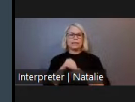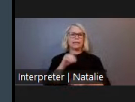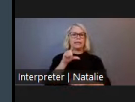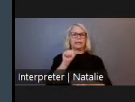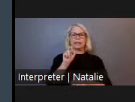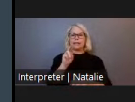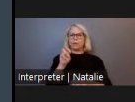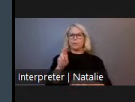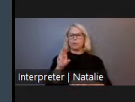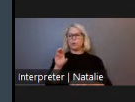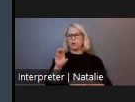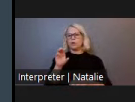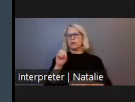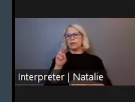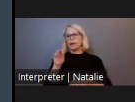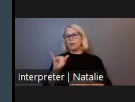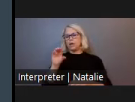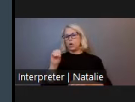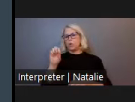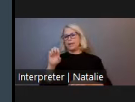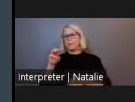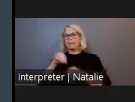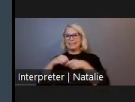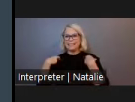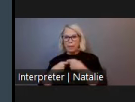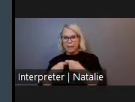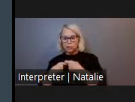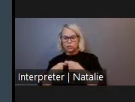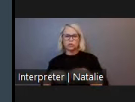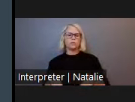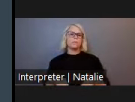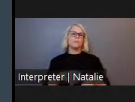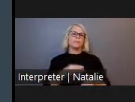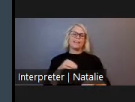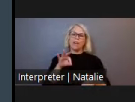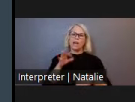is in Spanish and then, find ways to expand that.